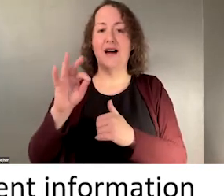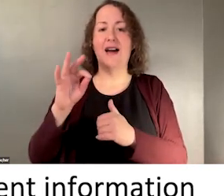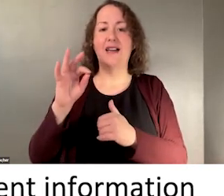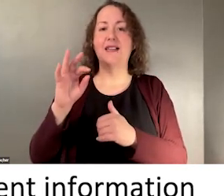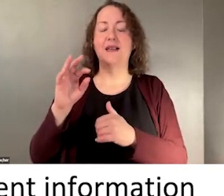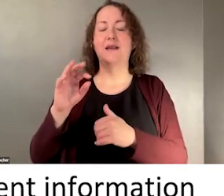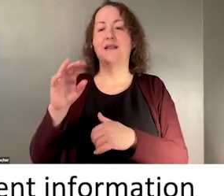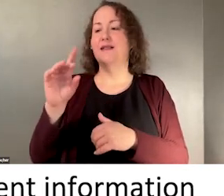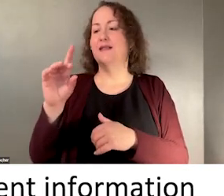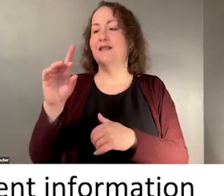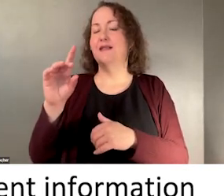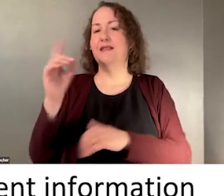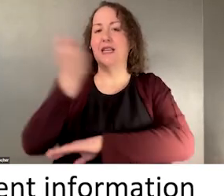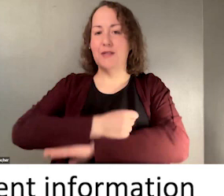Sign up by sending a blank email